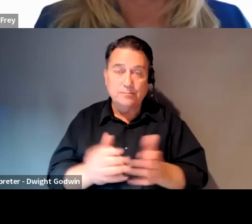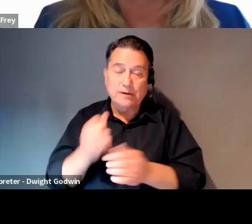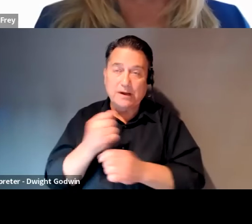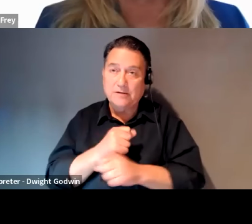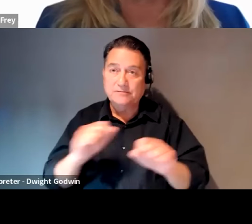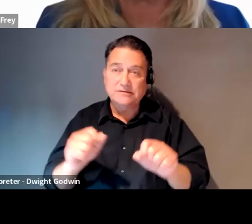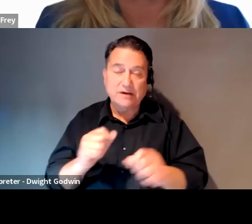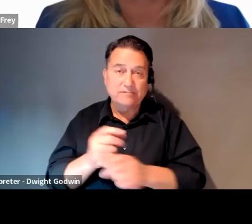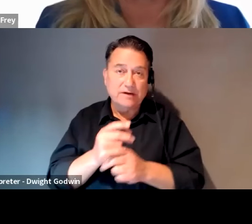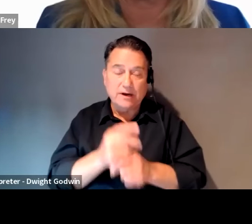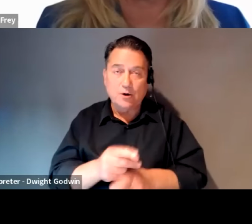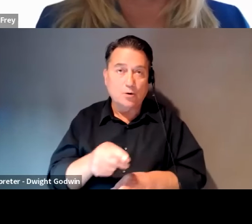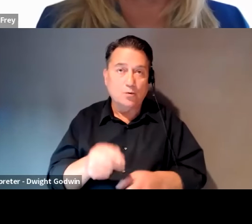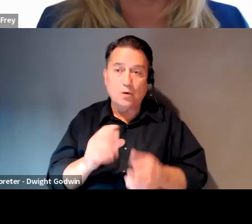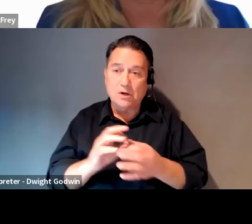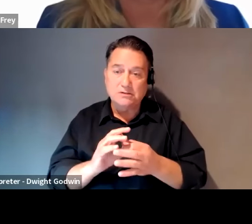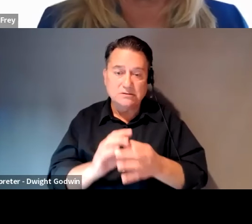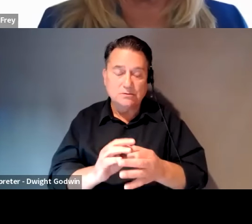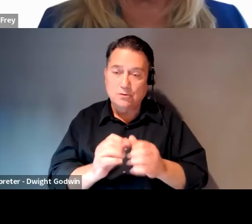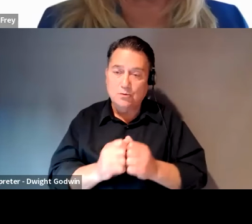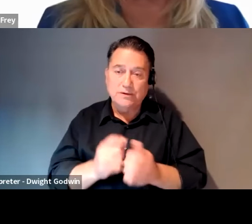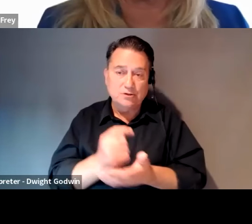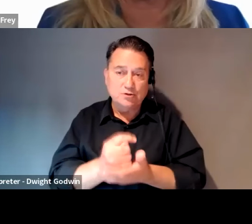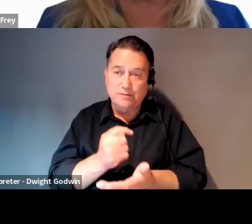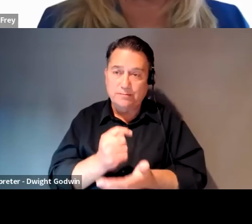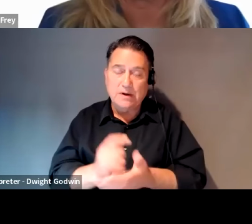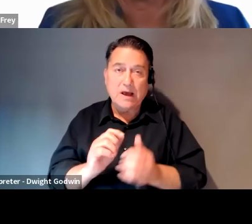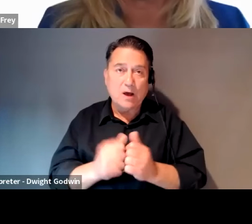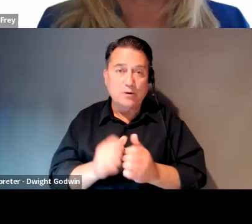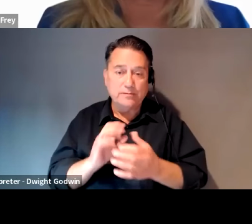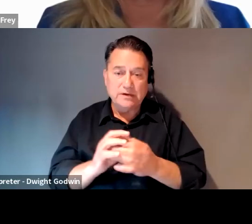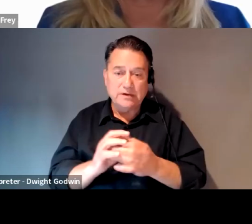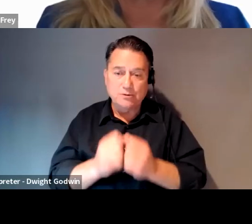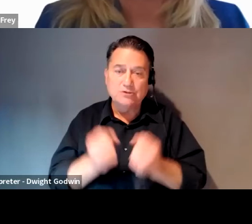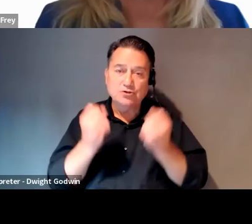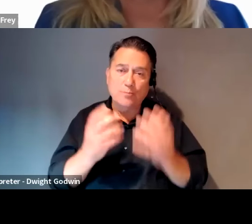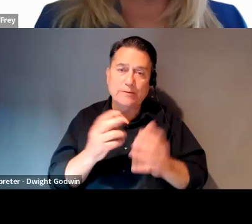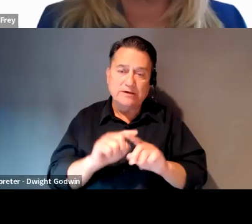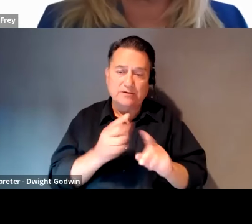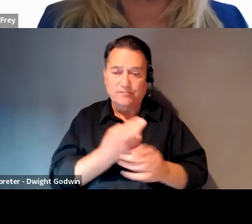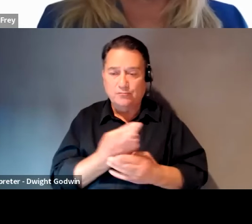and how he was linked to so many resources in the program. And so to see that,